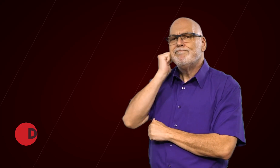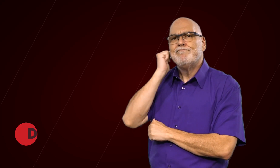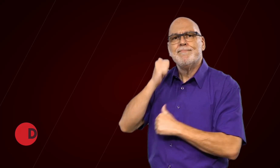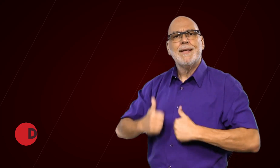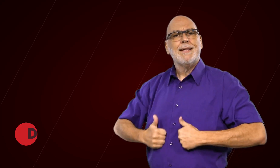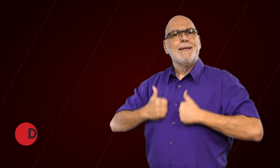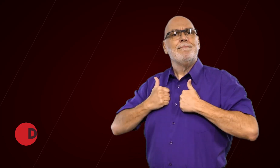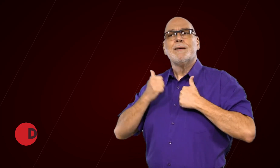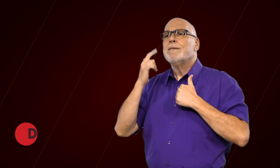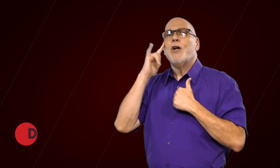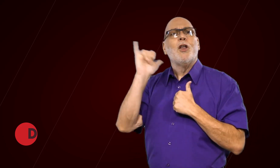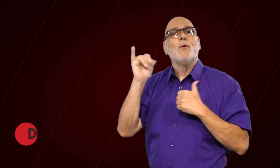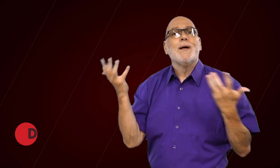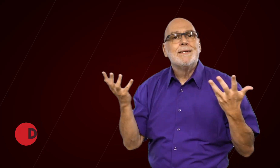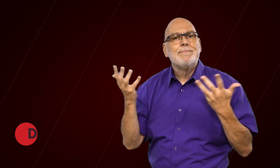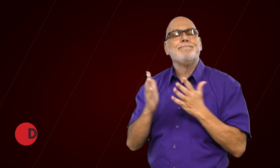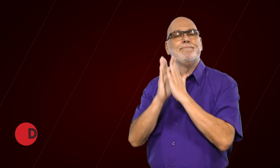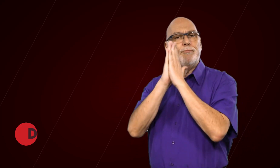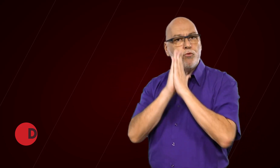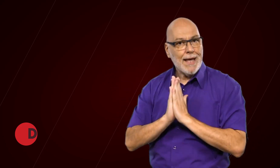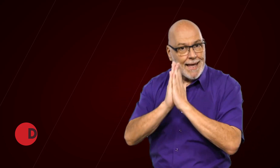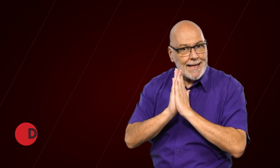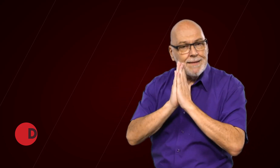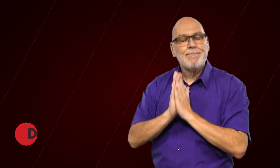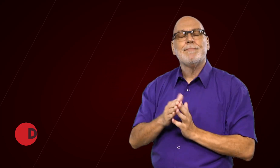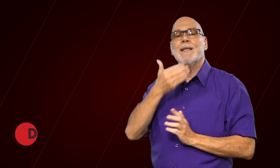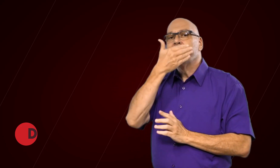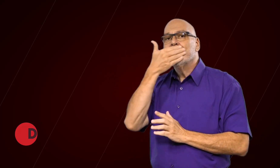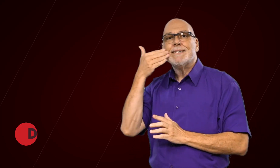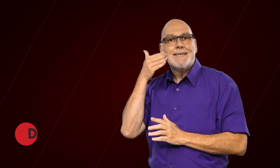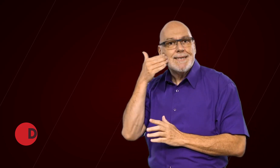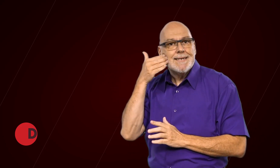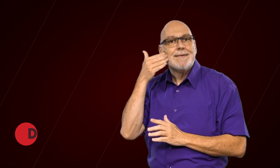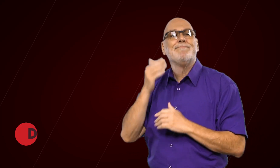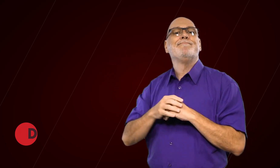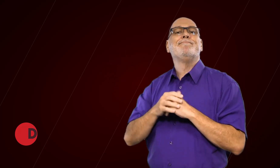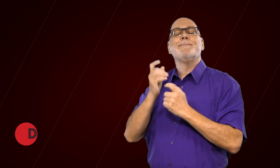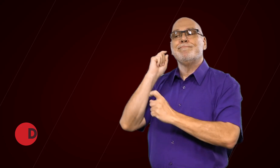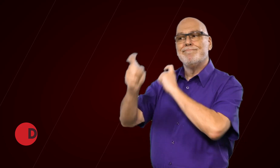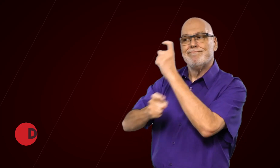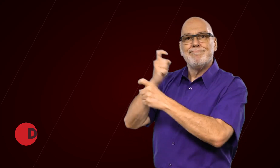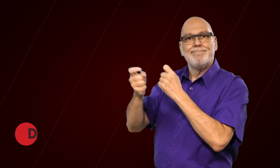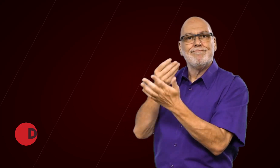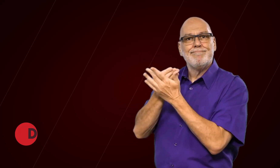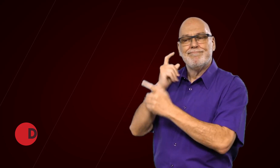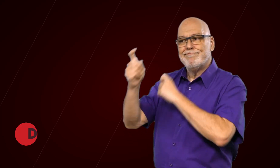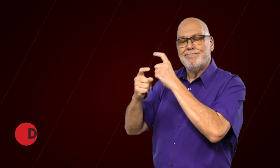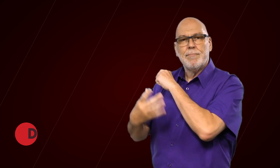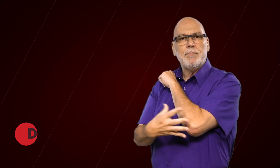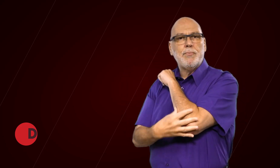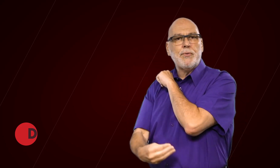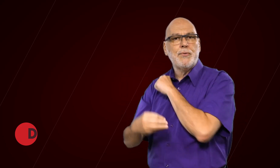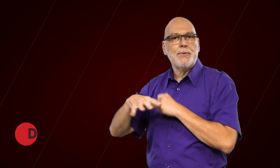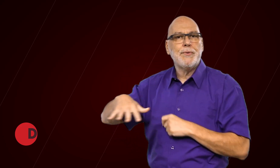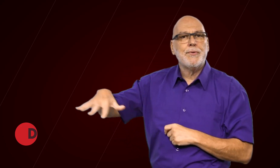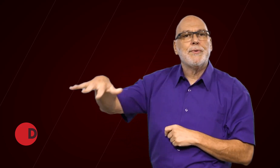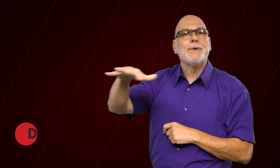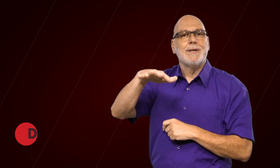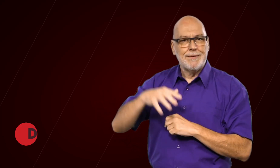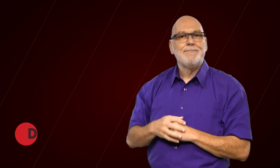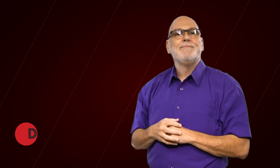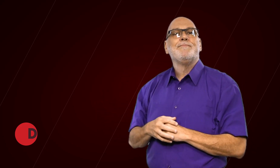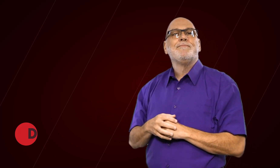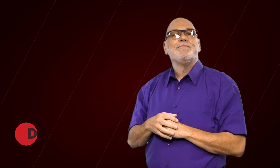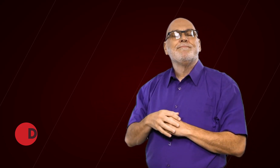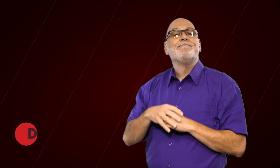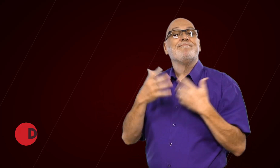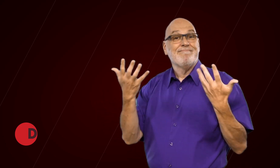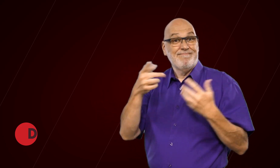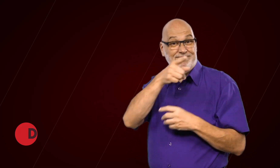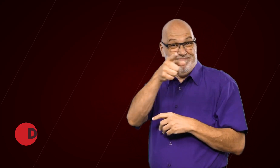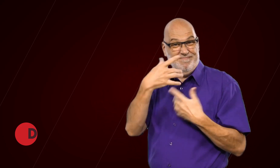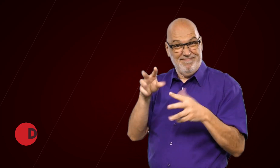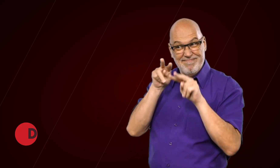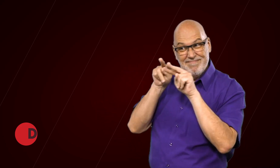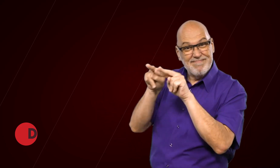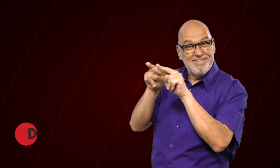to the poor. Have you been following the news in Afghanistan, do you still have